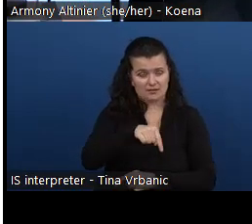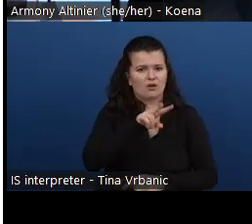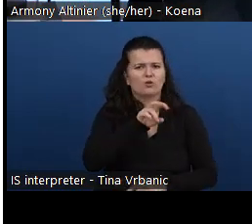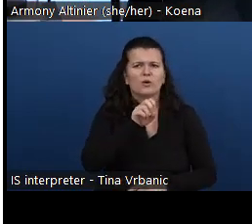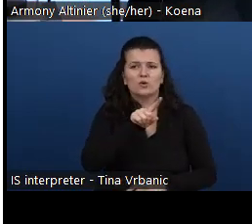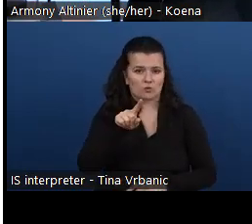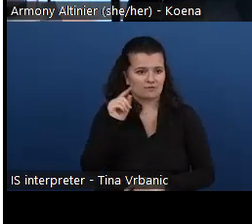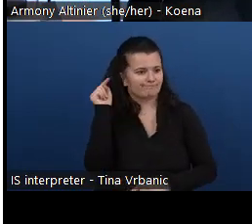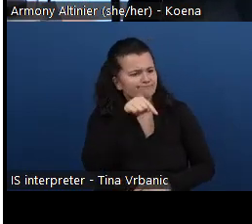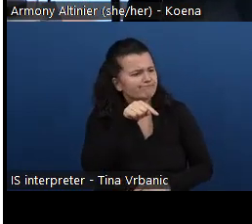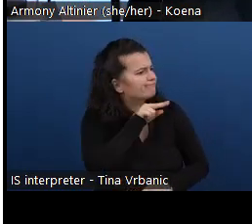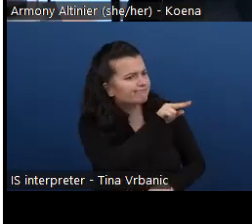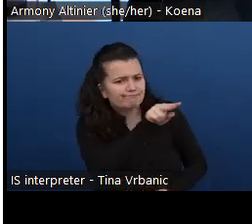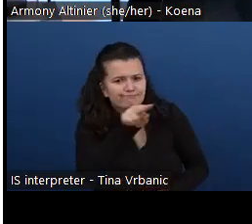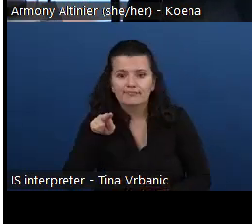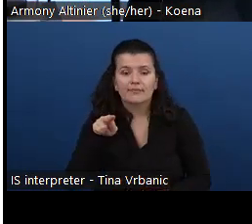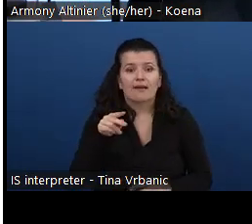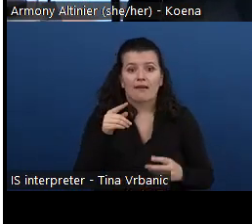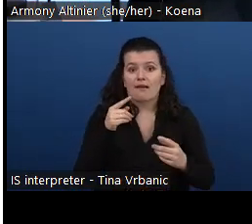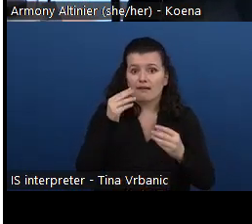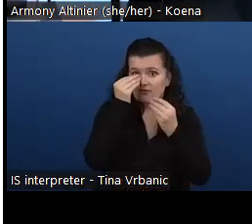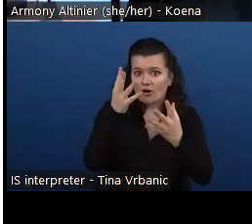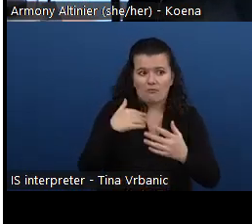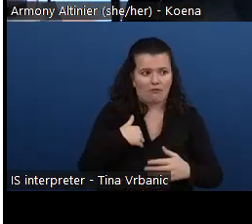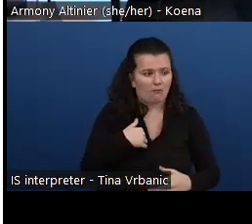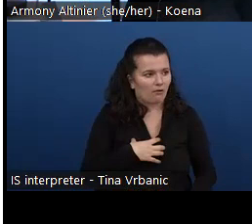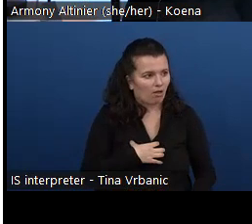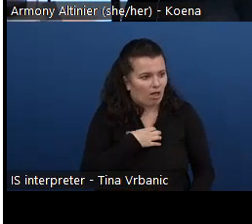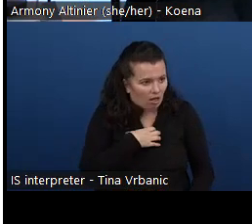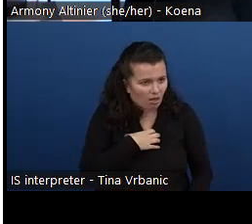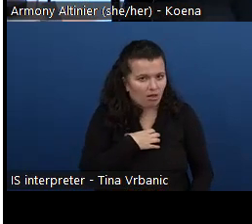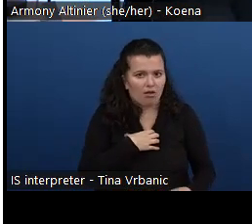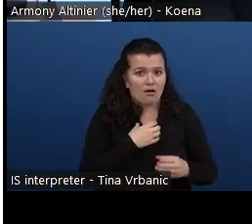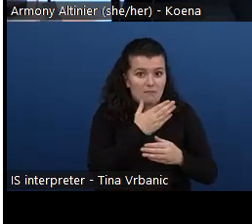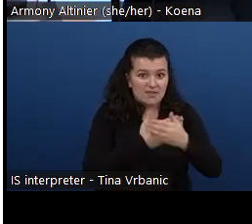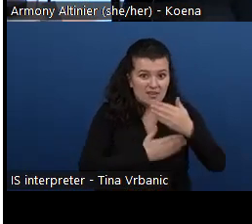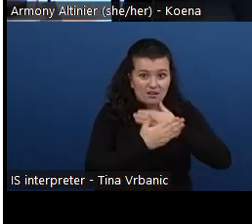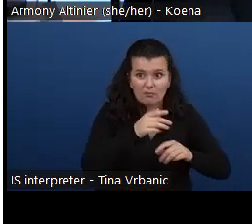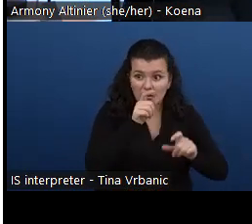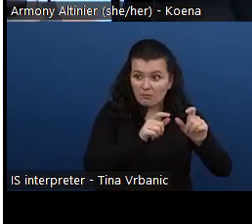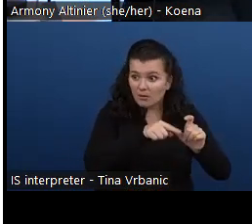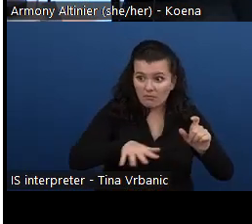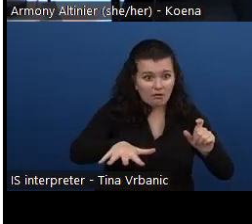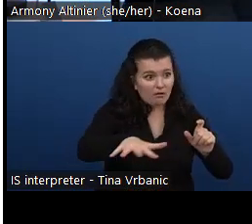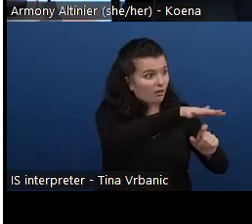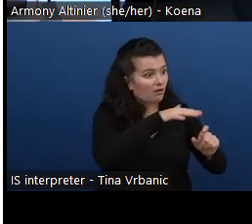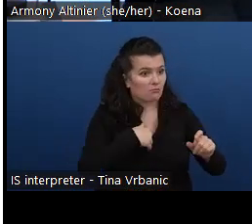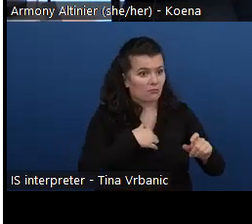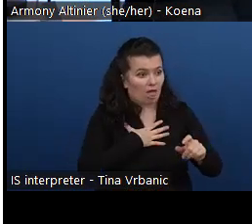said, I was struck by the high level of discrimination against people with disabilities in France.